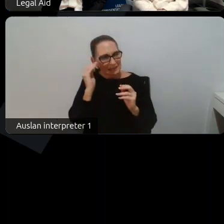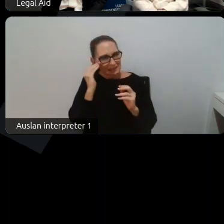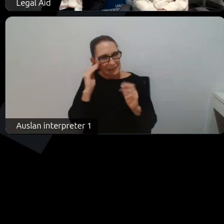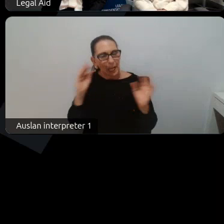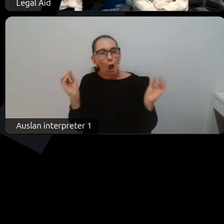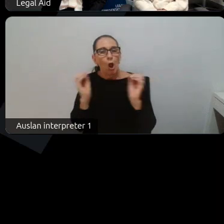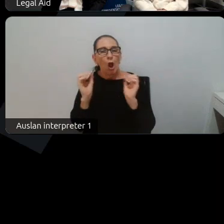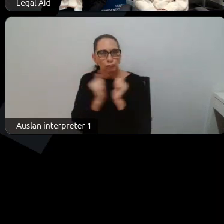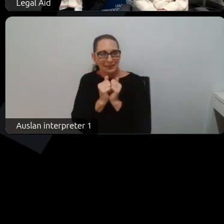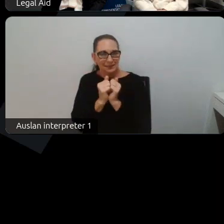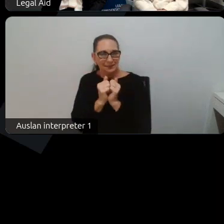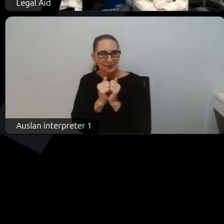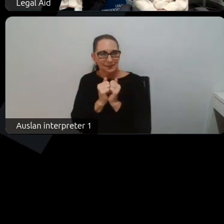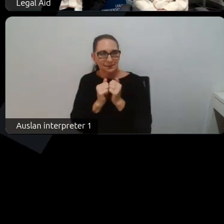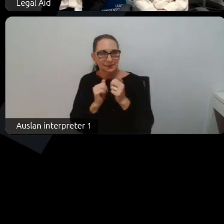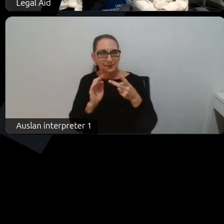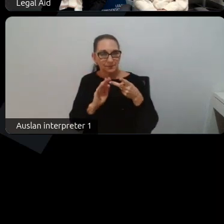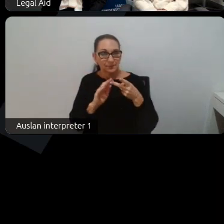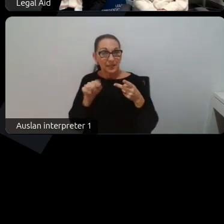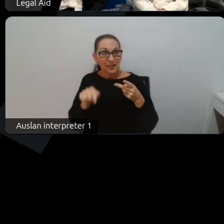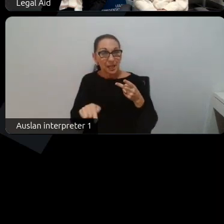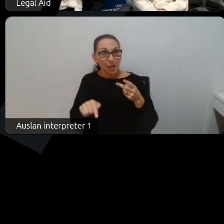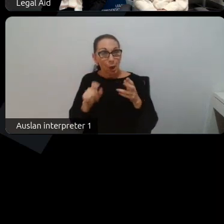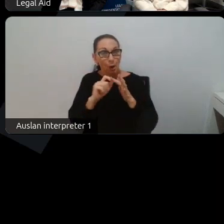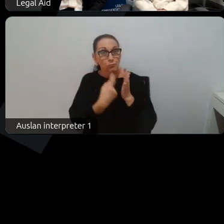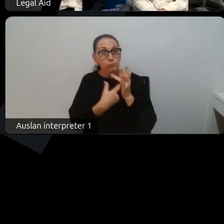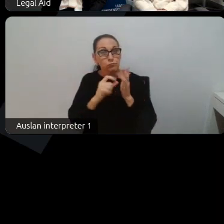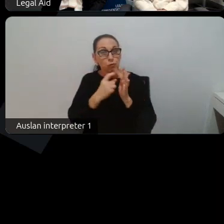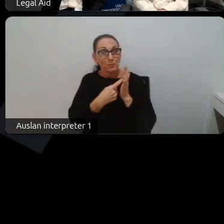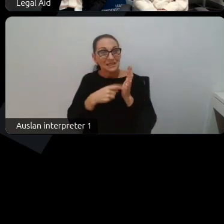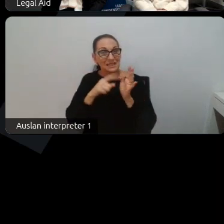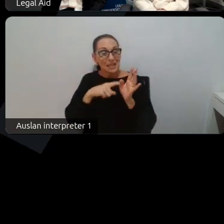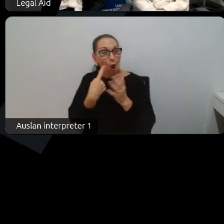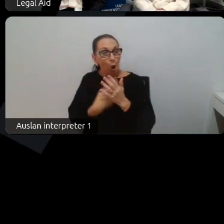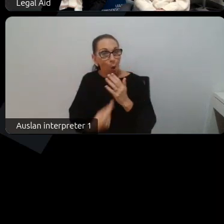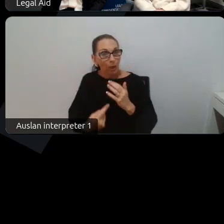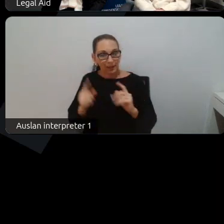At property only conferences, the parties must be represented and they must be able to tell us